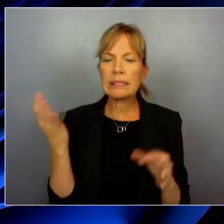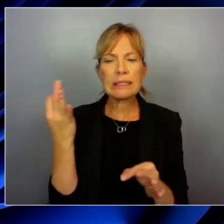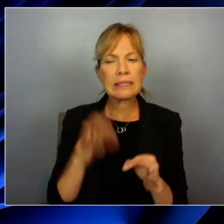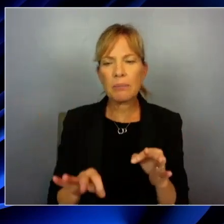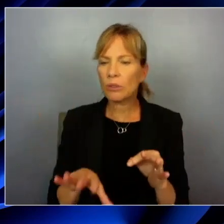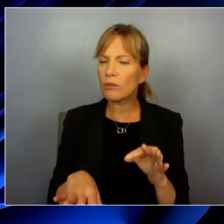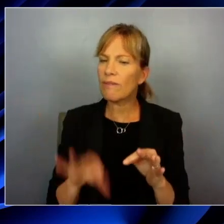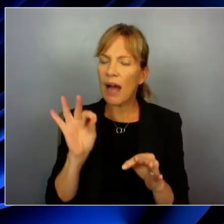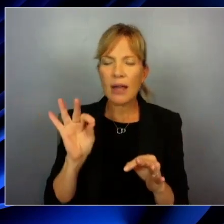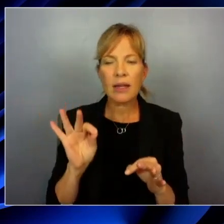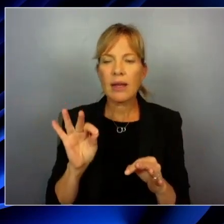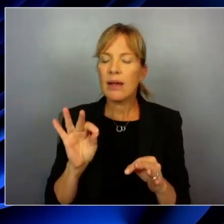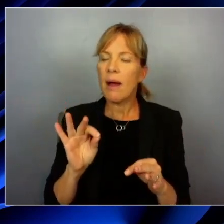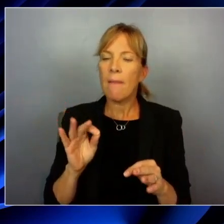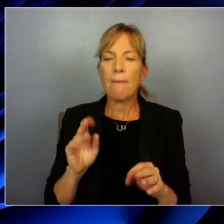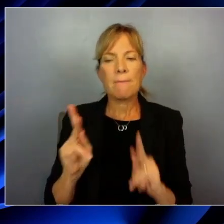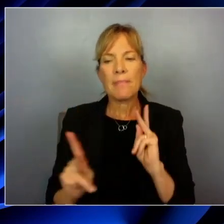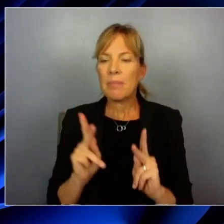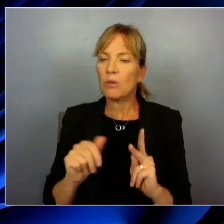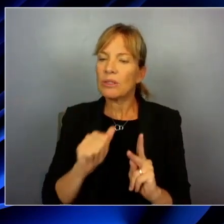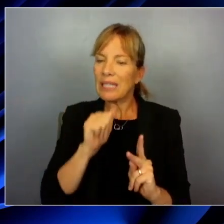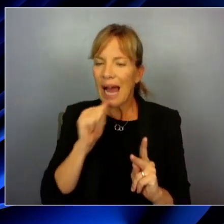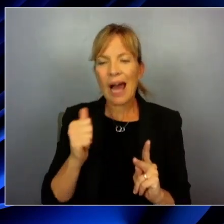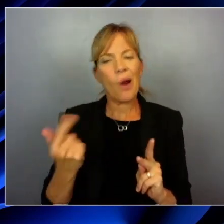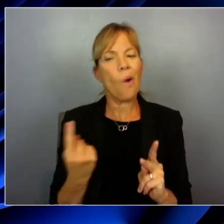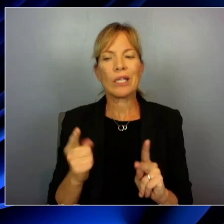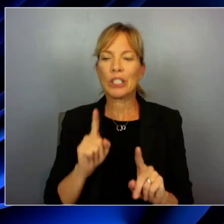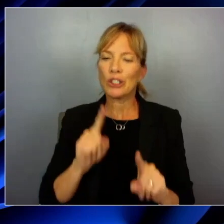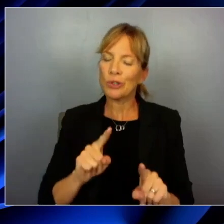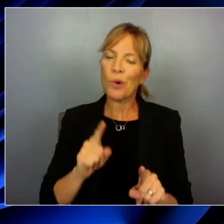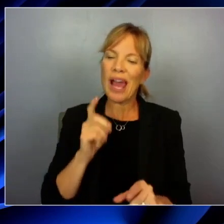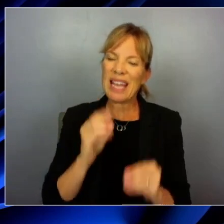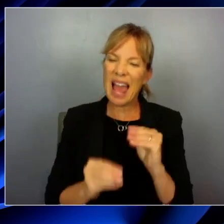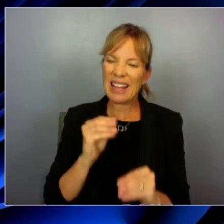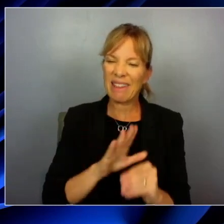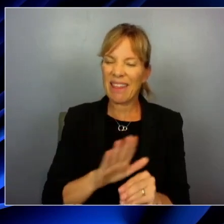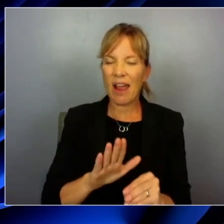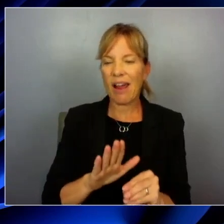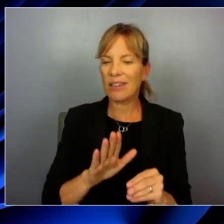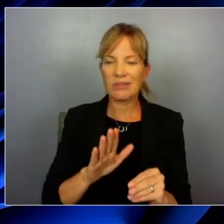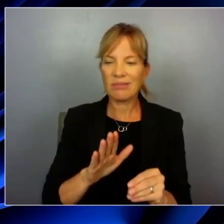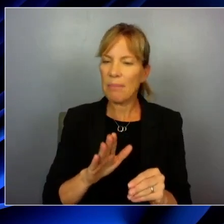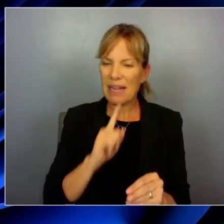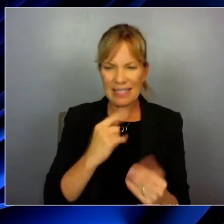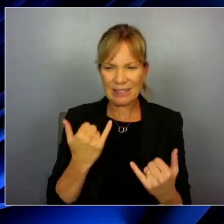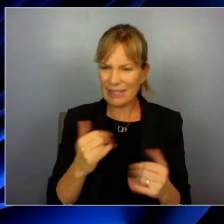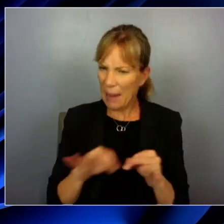people didn't always go in and edit. Yeah, but now it's really easy to find and you've got some really beautiful options available to you.